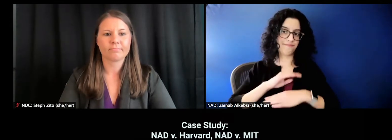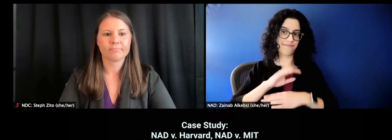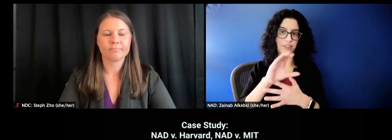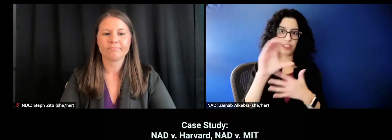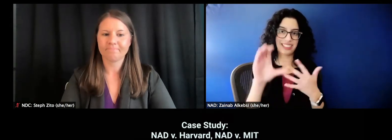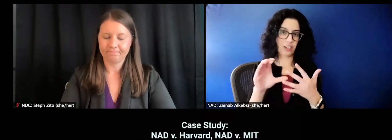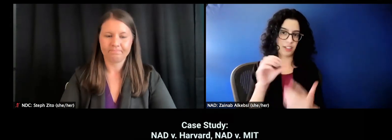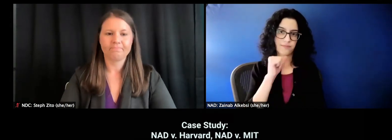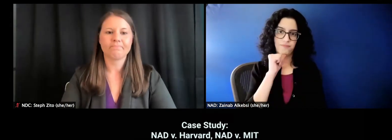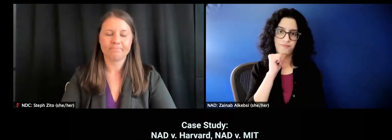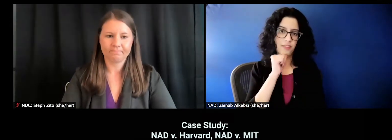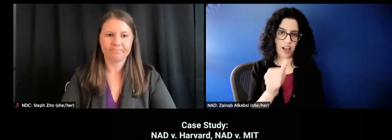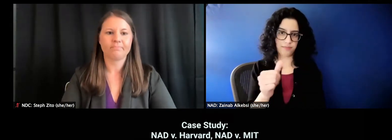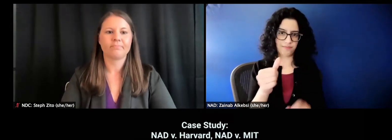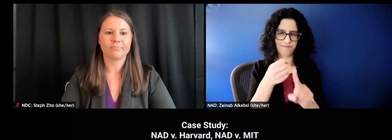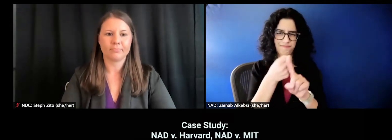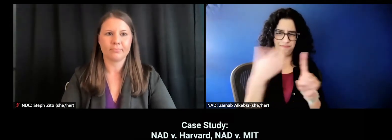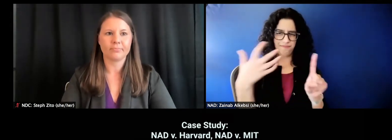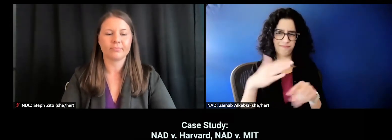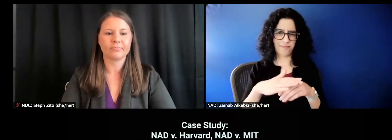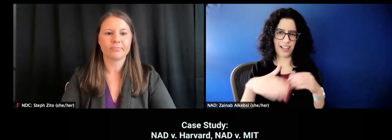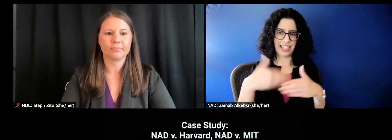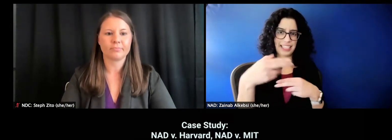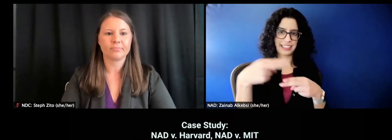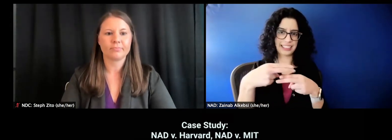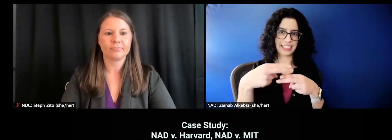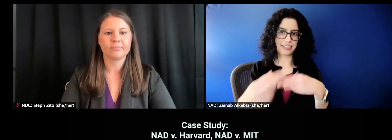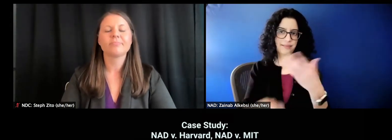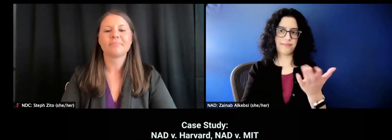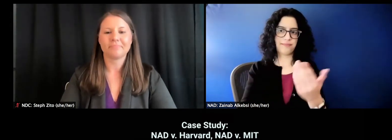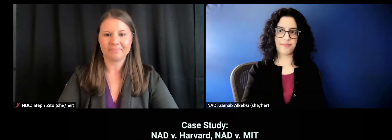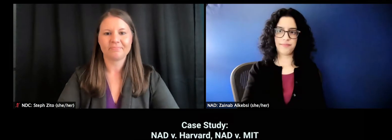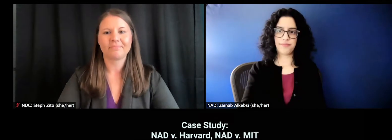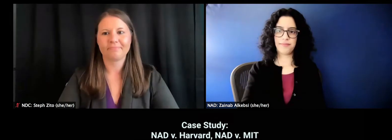as satisfactory criteria. We will explain more about that on the next slide.